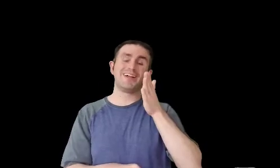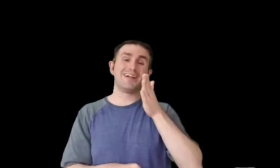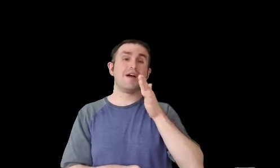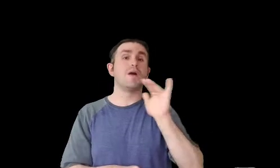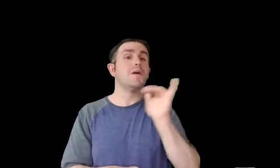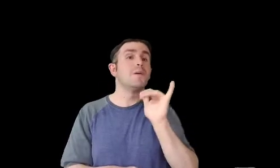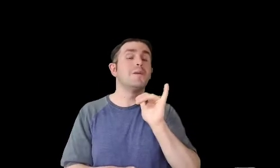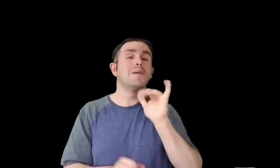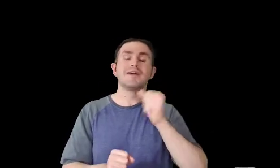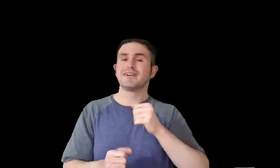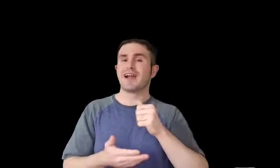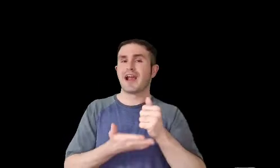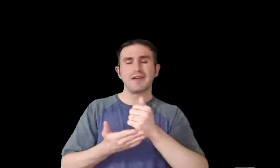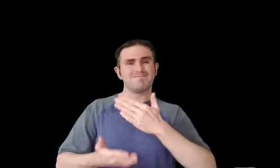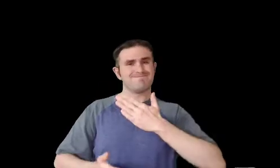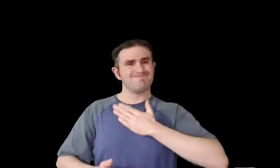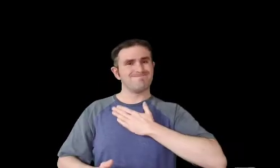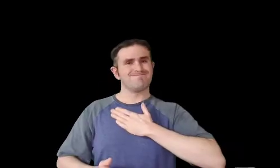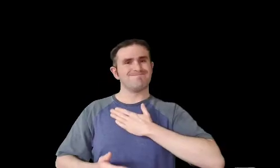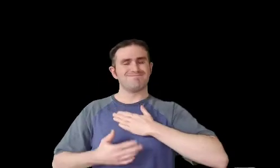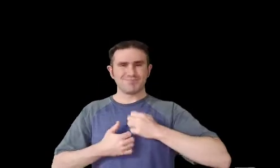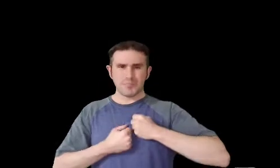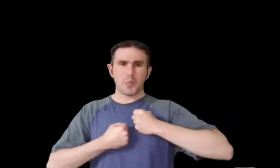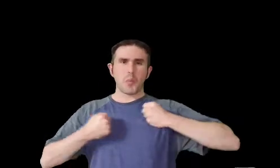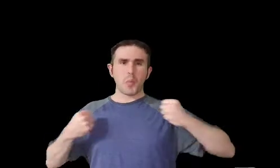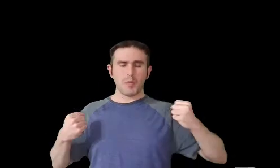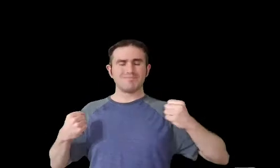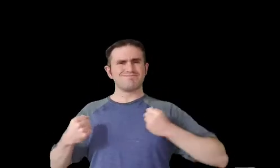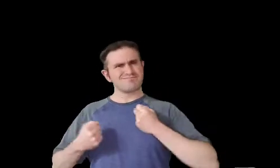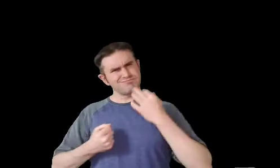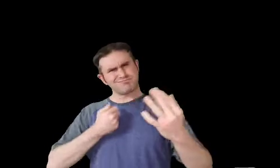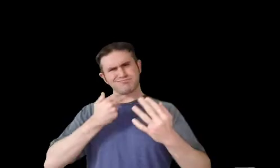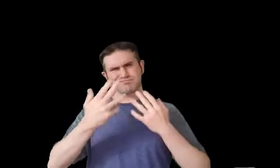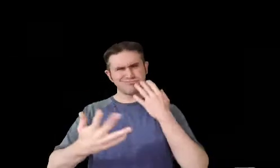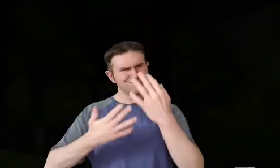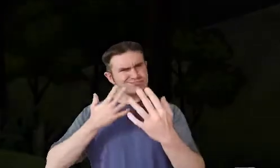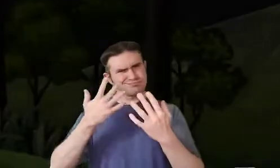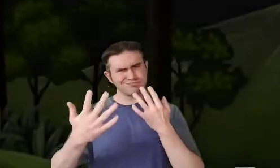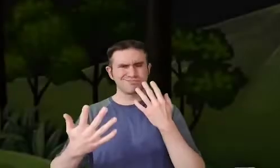and they also can be used to give an insight as to who you are as a person! ^w^